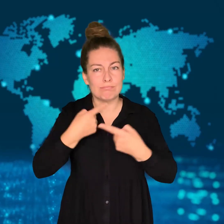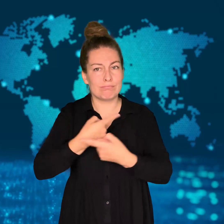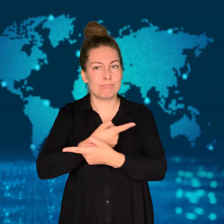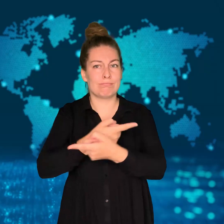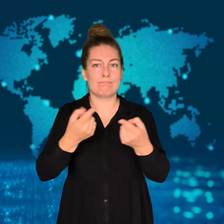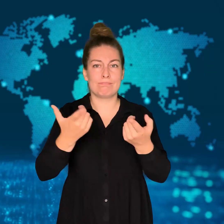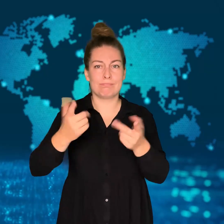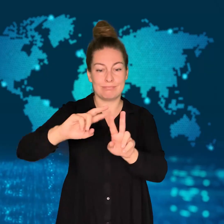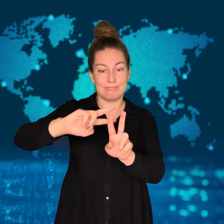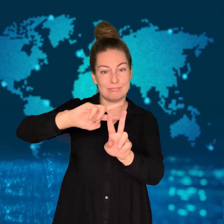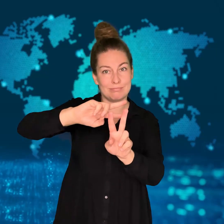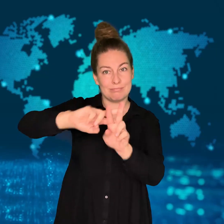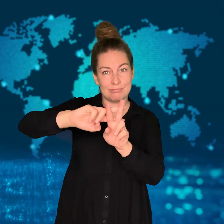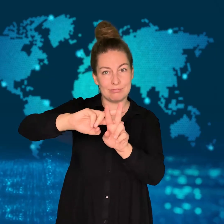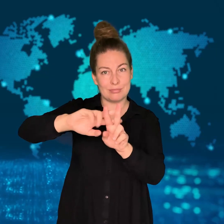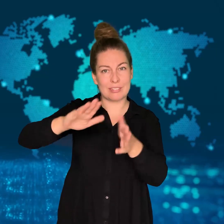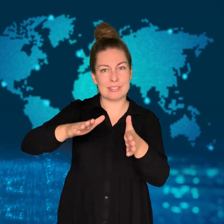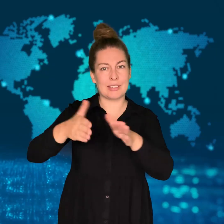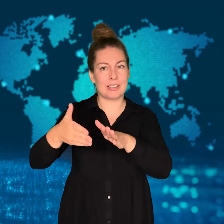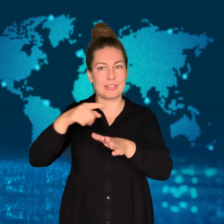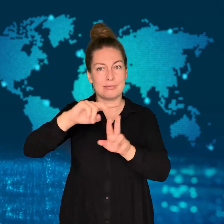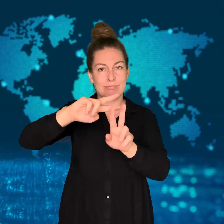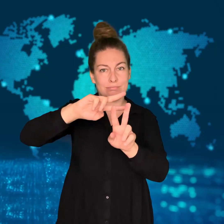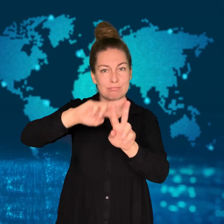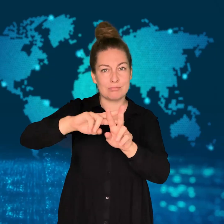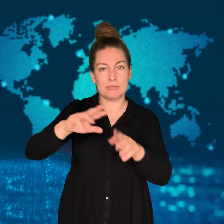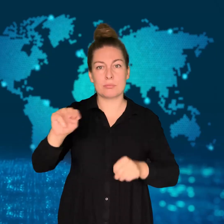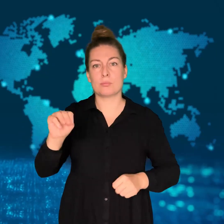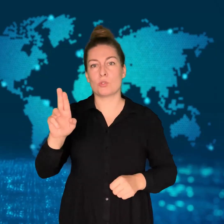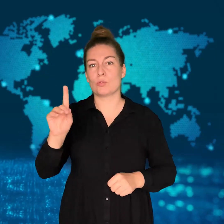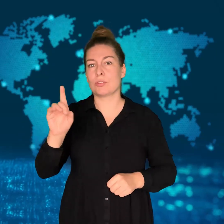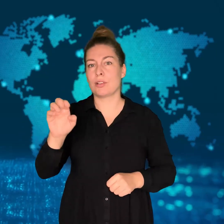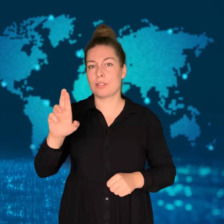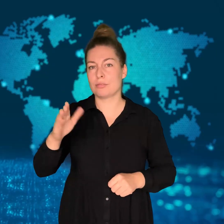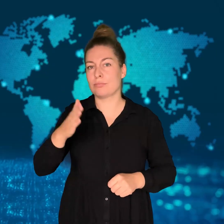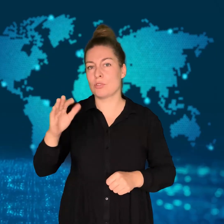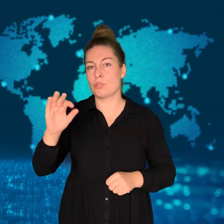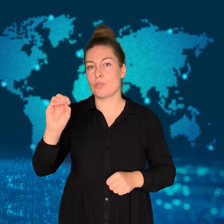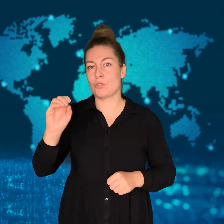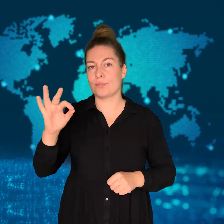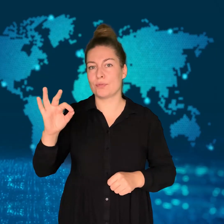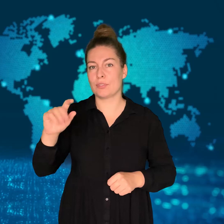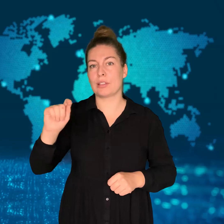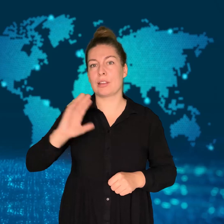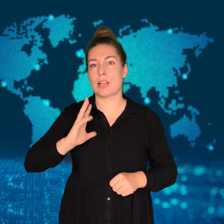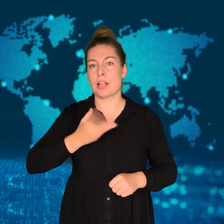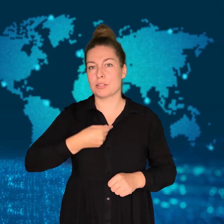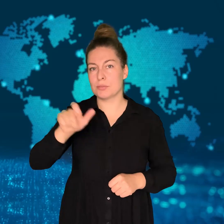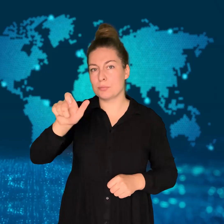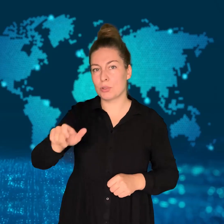with hashtags such as "#MuderOfTransPeople".